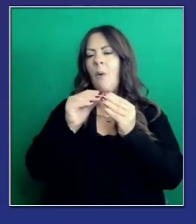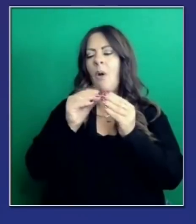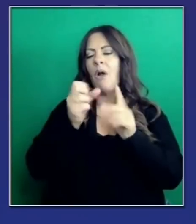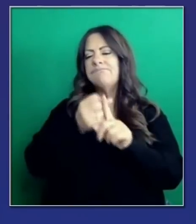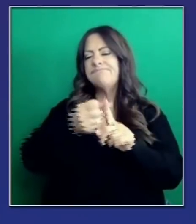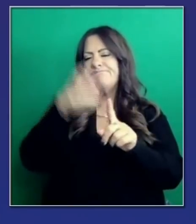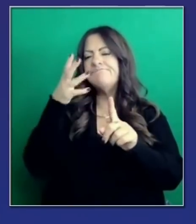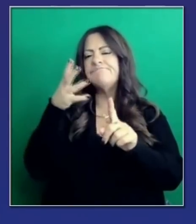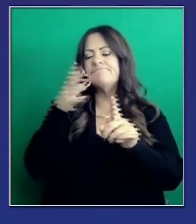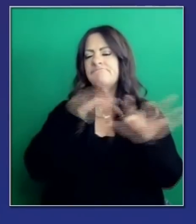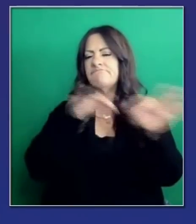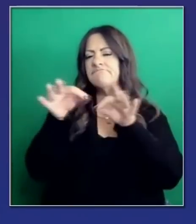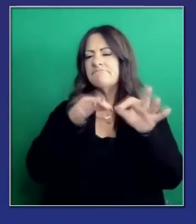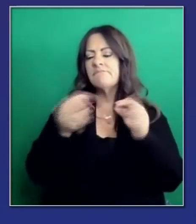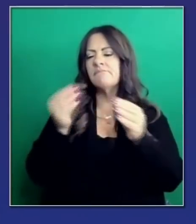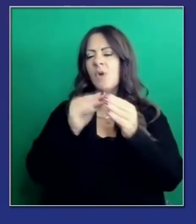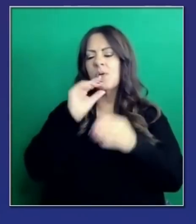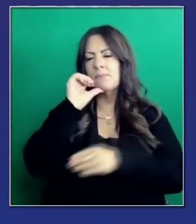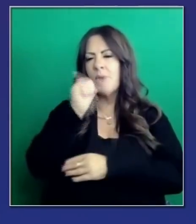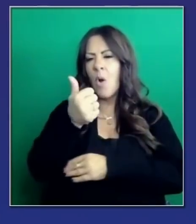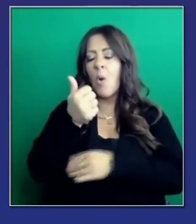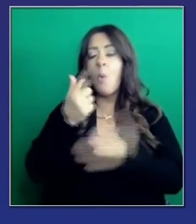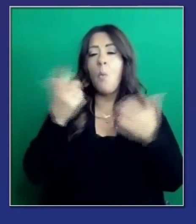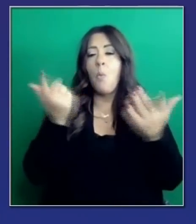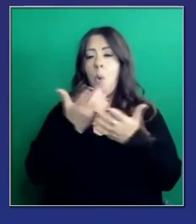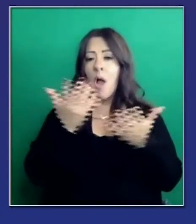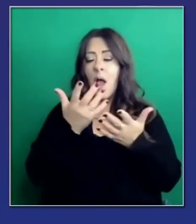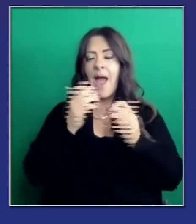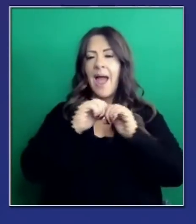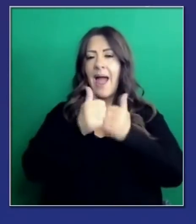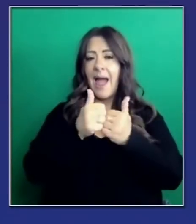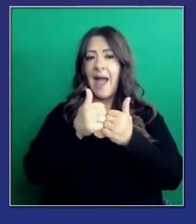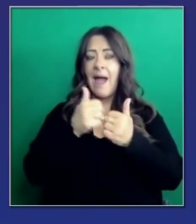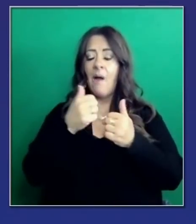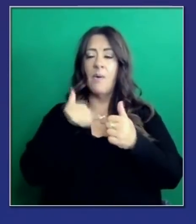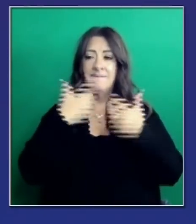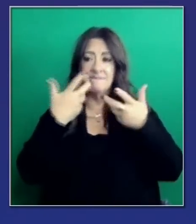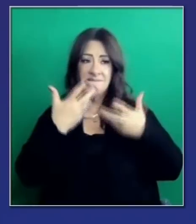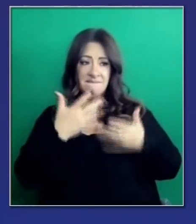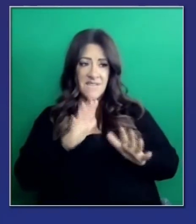TOMORROW. WE WILL TAKE SOME QUESTIONS TODAY BUT TOMORROW YOU WILL